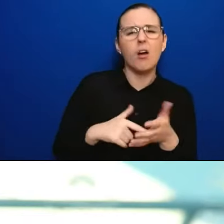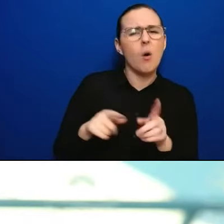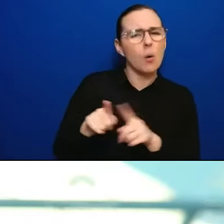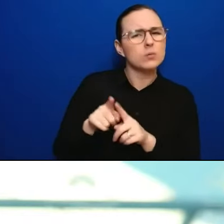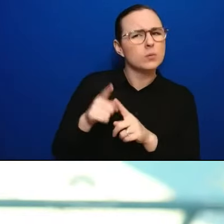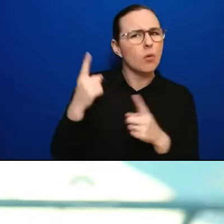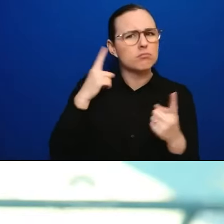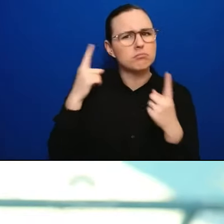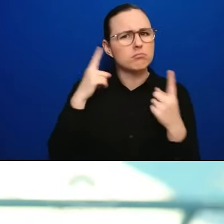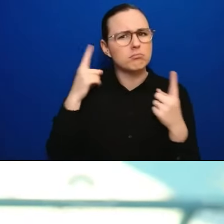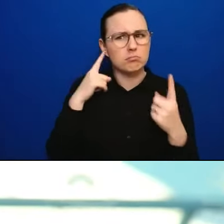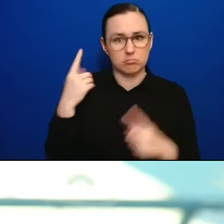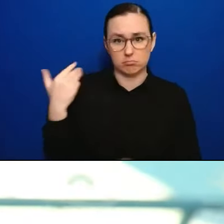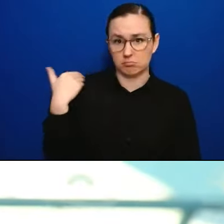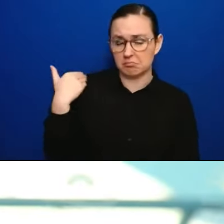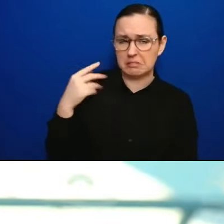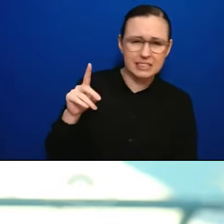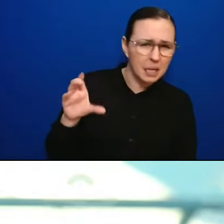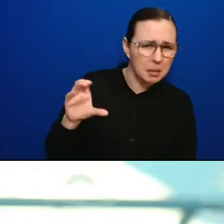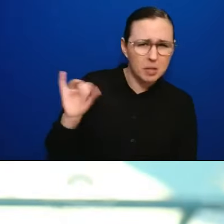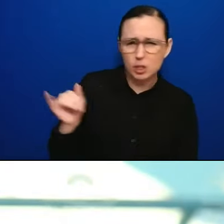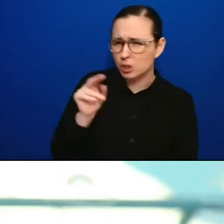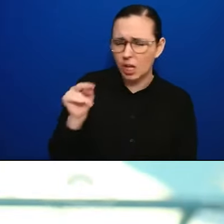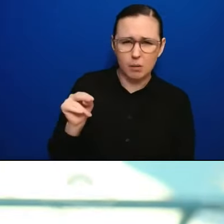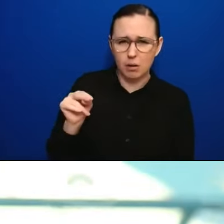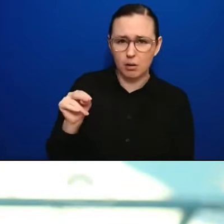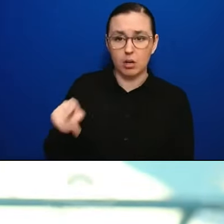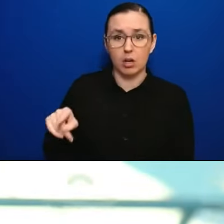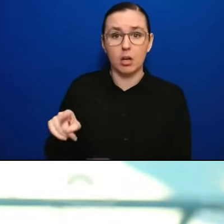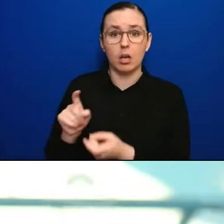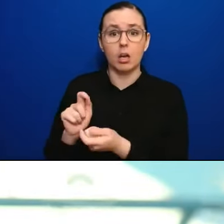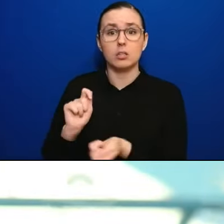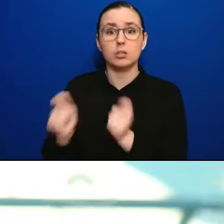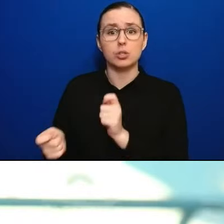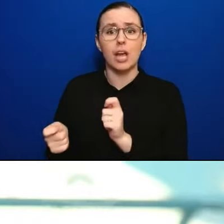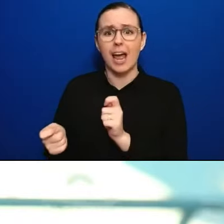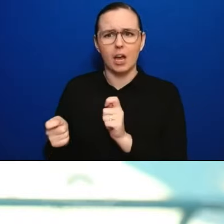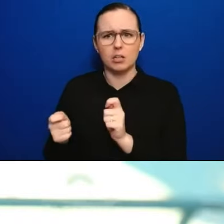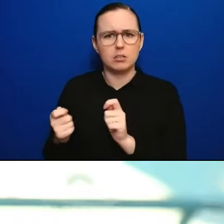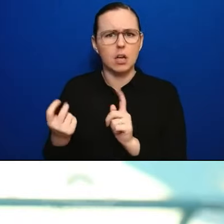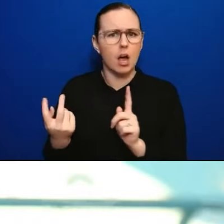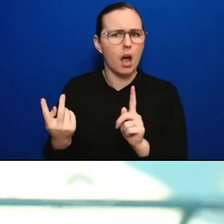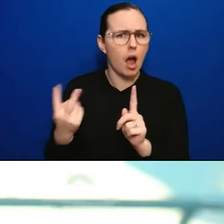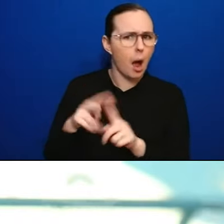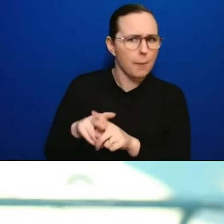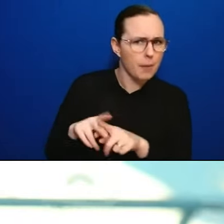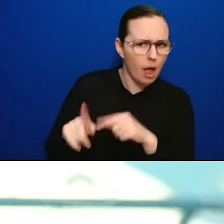changing? What it's going to be? And we're hearing that the change may have been made in